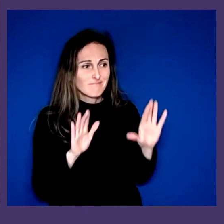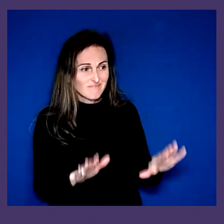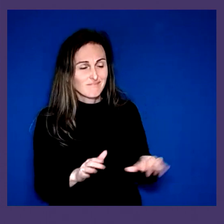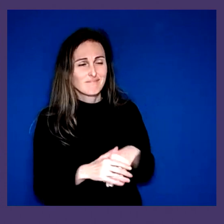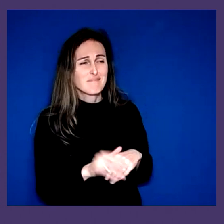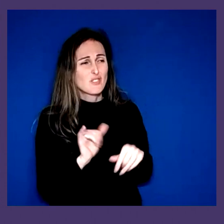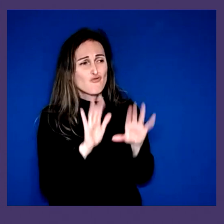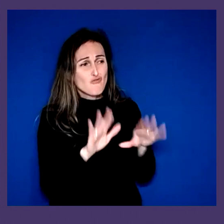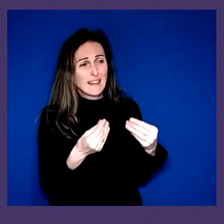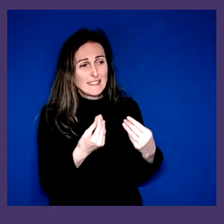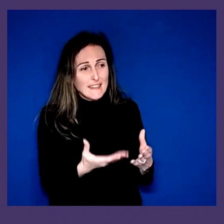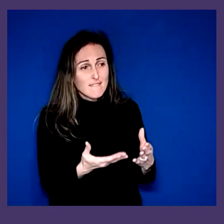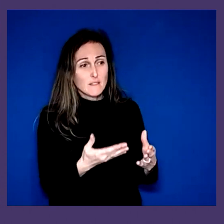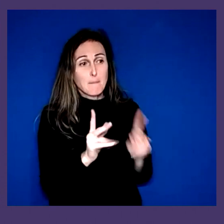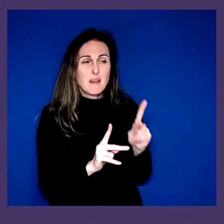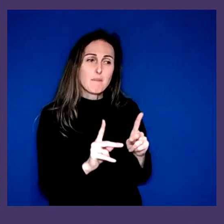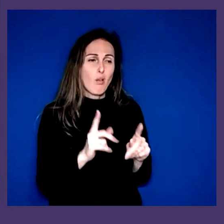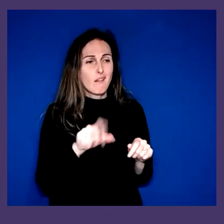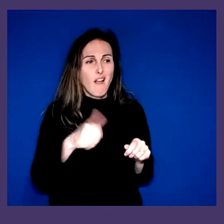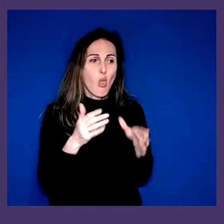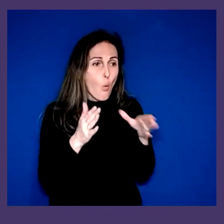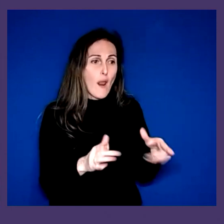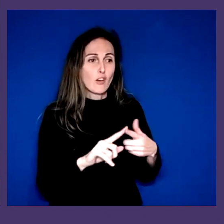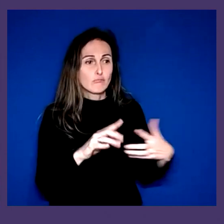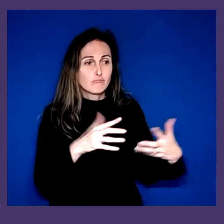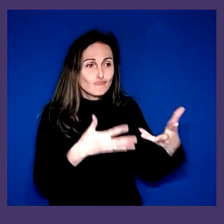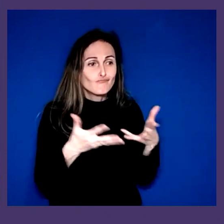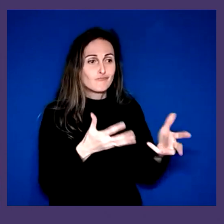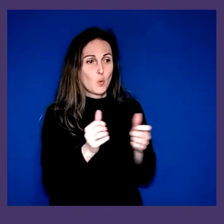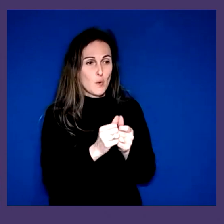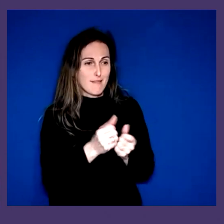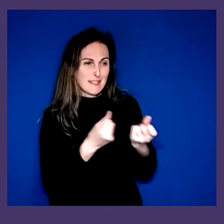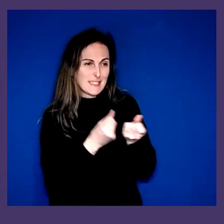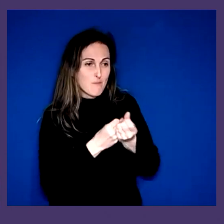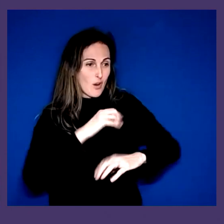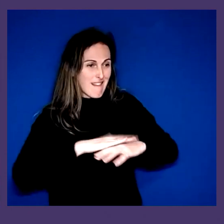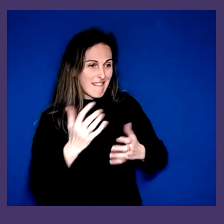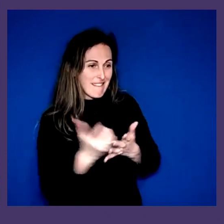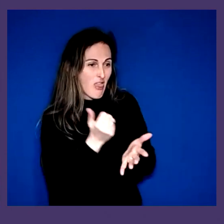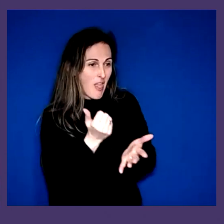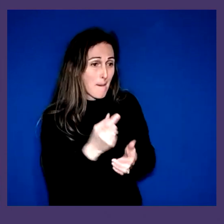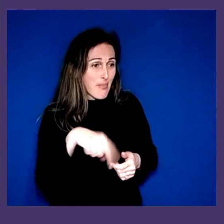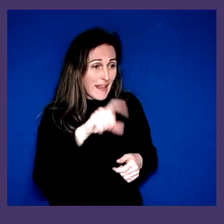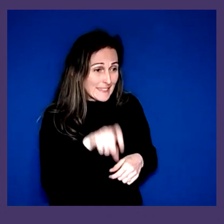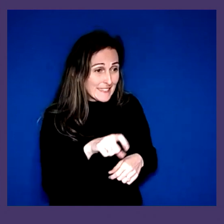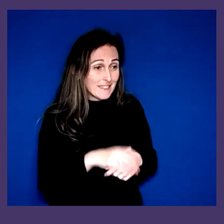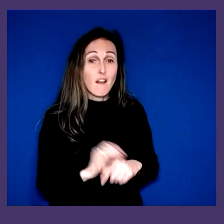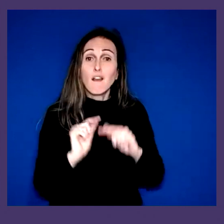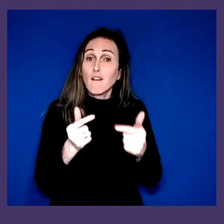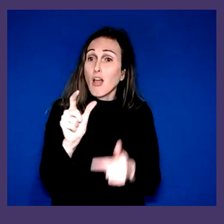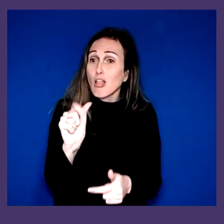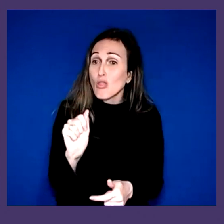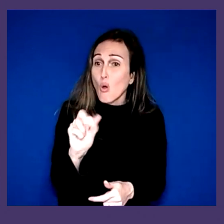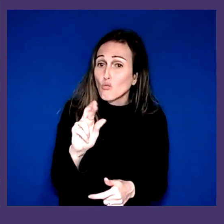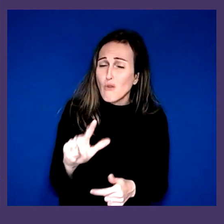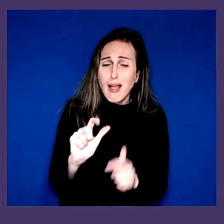desk to get the help they need. That's great. Laurel, how are partnerships important in your work? Well, partnerships are important